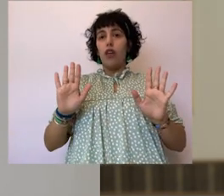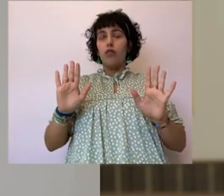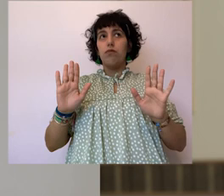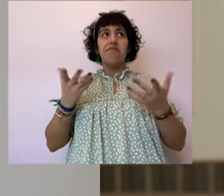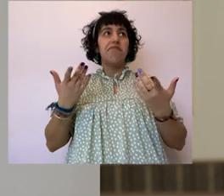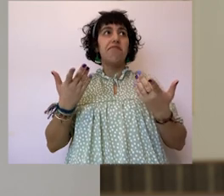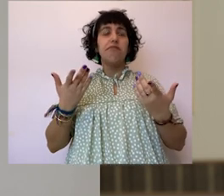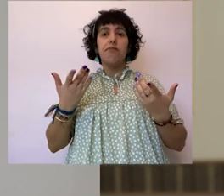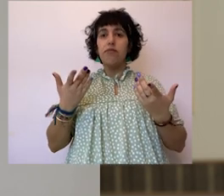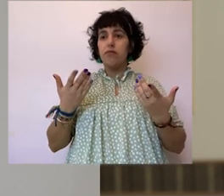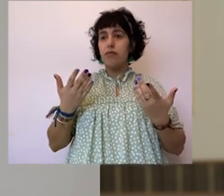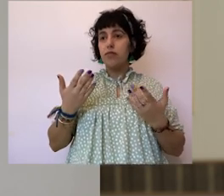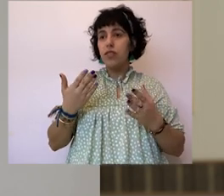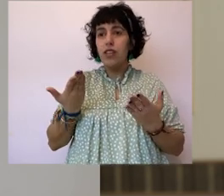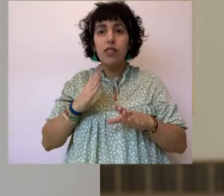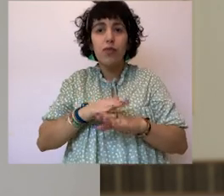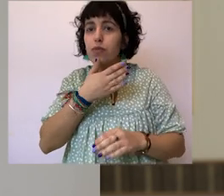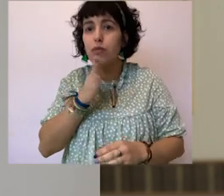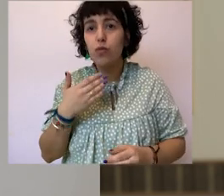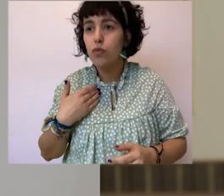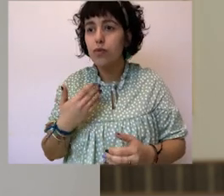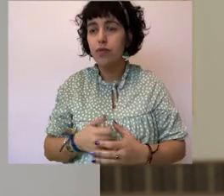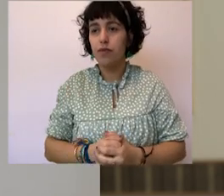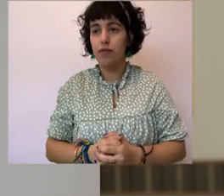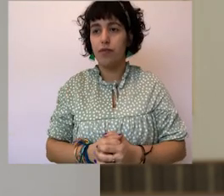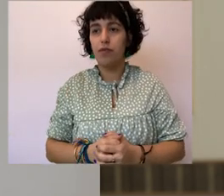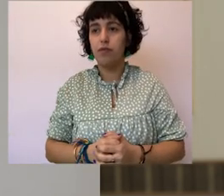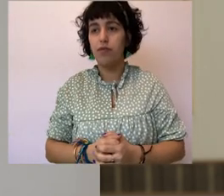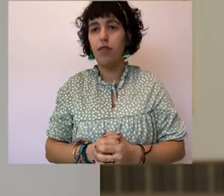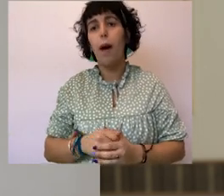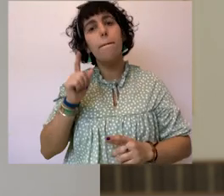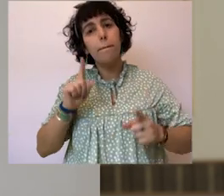my feeling also changes depending on the very moment.